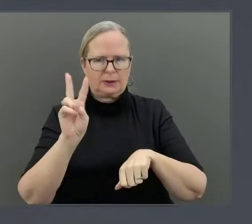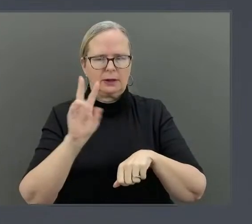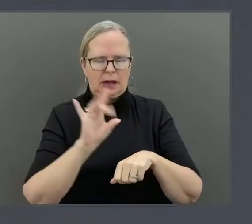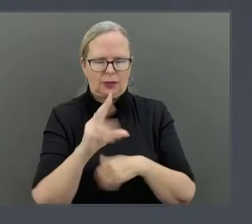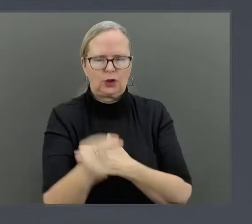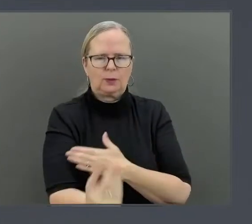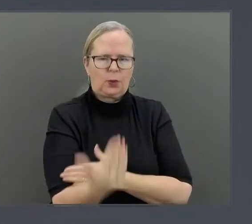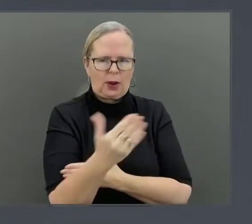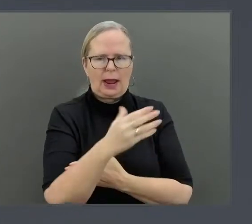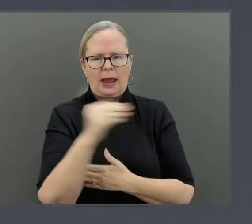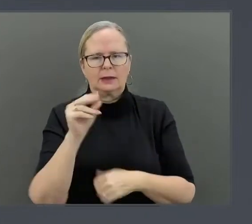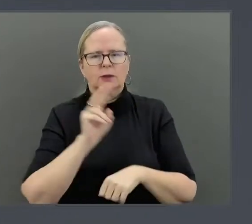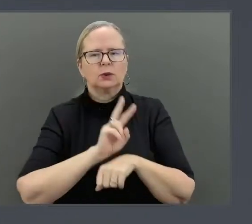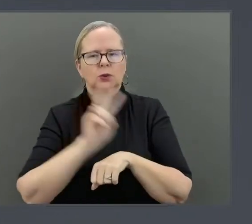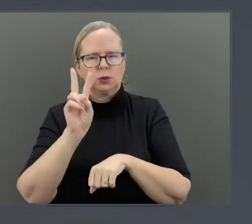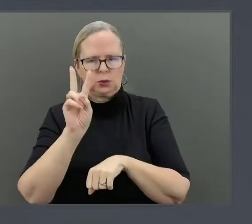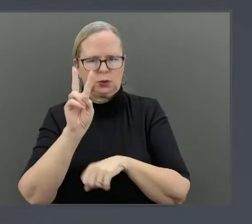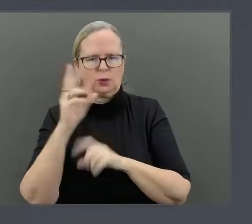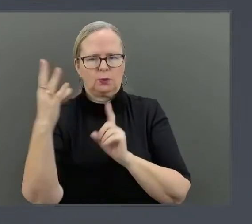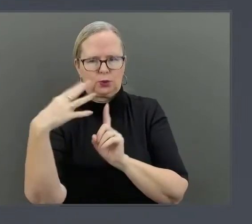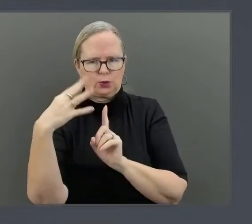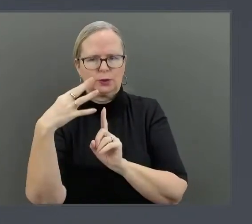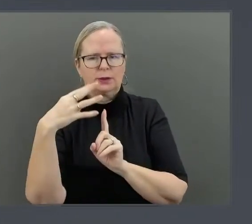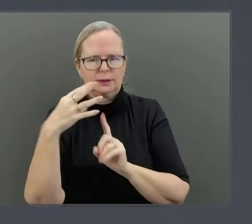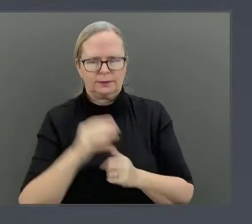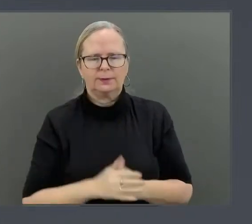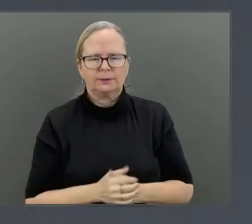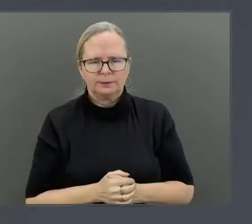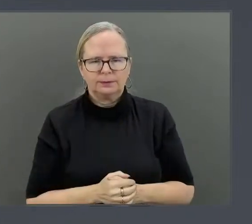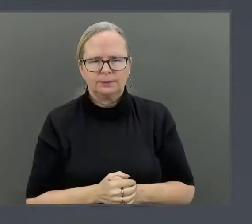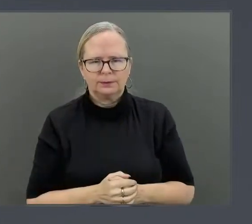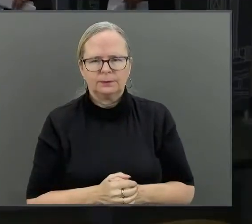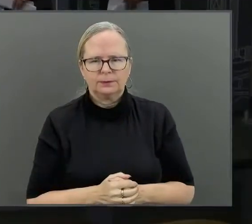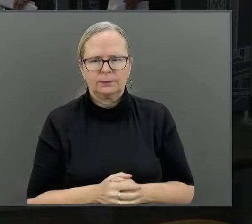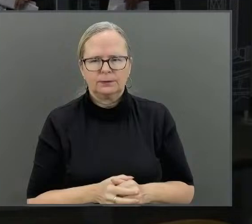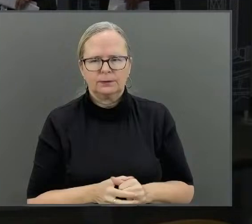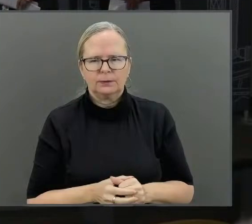the emergency Operation Center with that I will pass it over to Jose to take questions from the